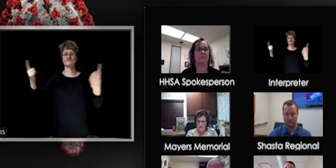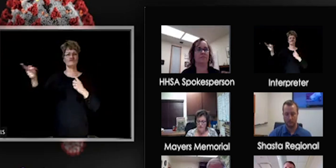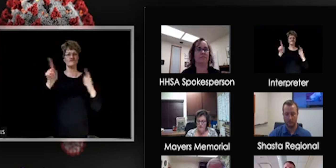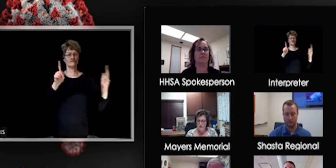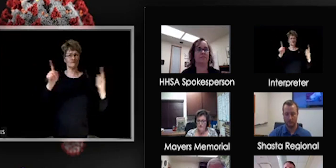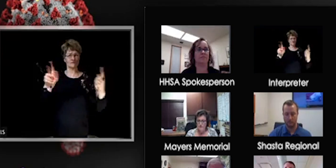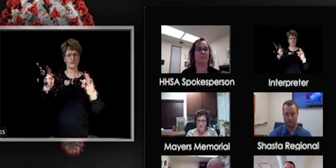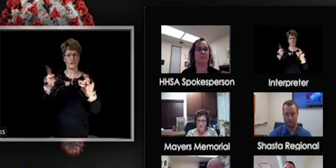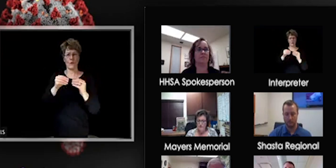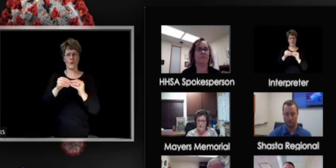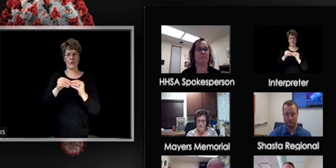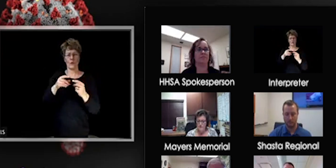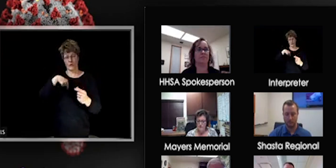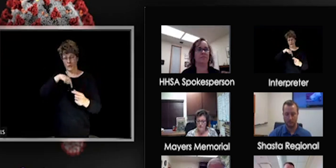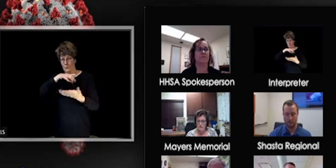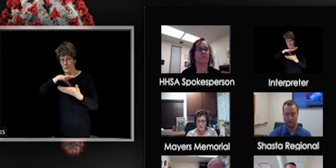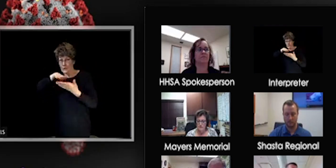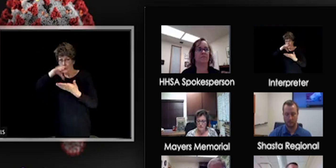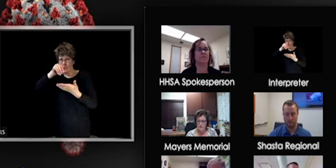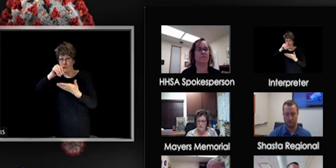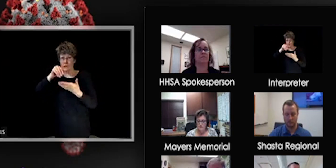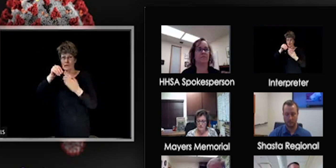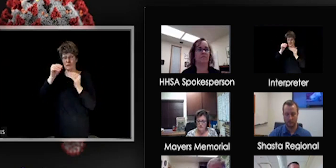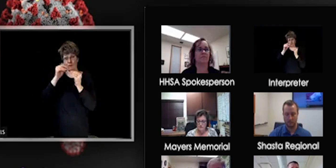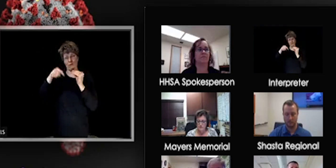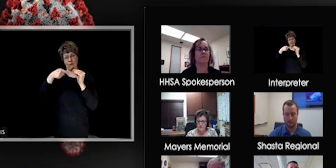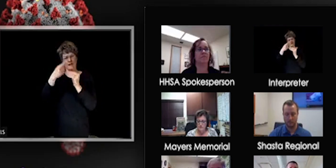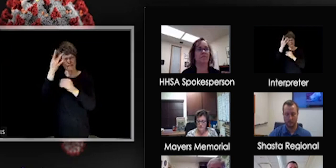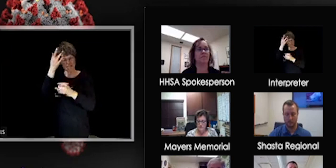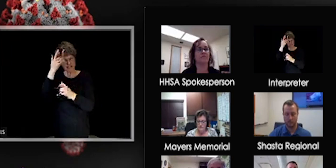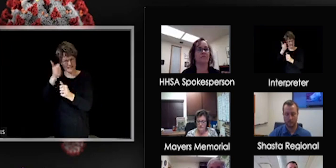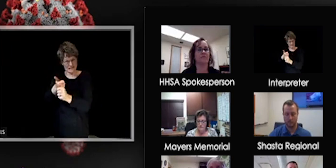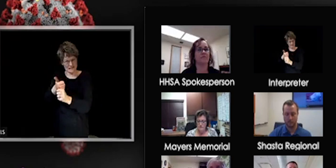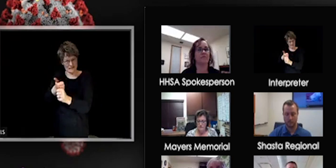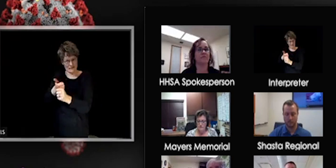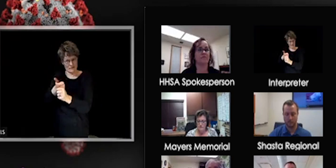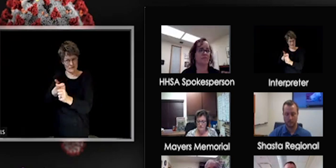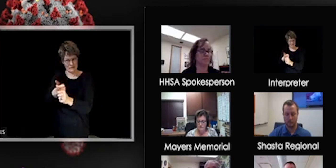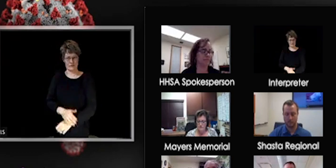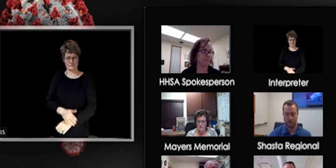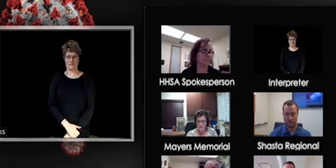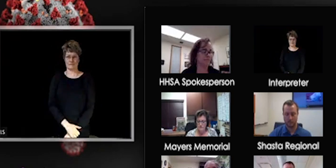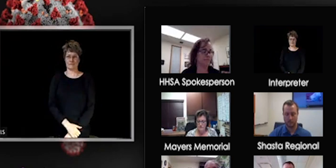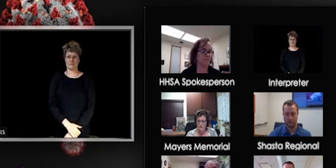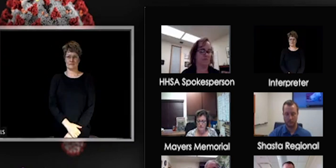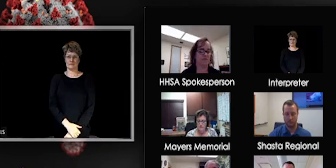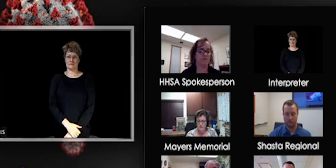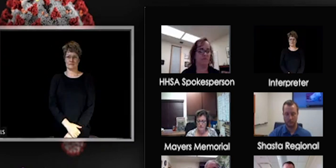we learn a little bit more after the fact. Right now, anywhere you go you are at risk,